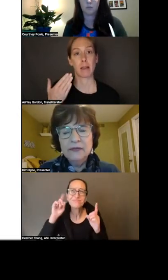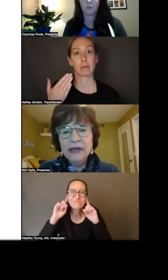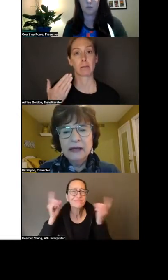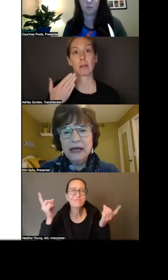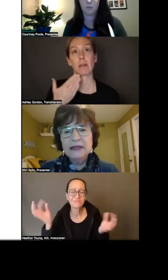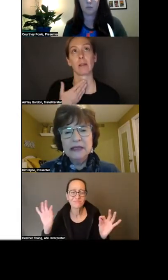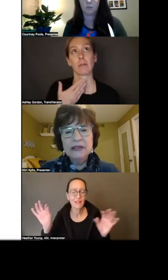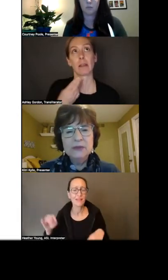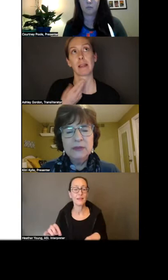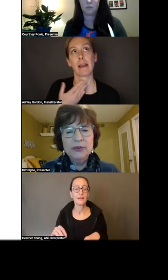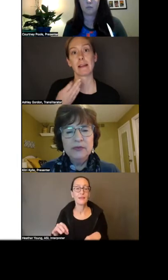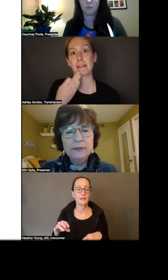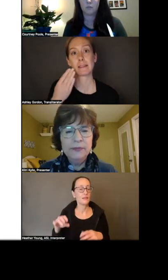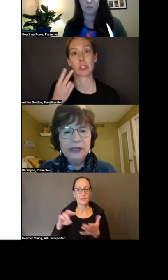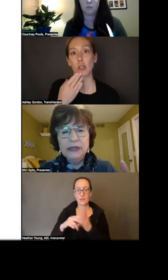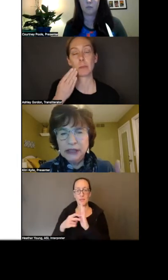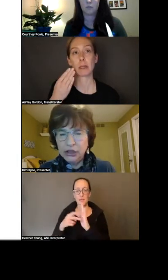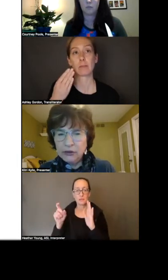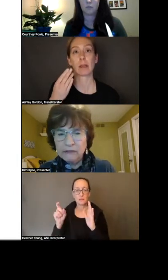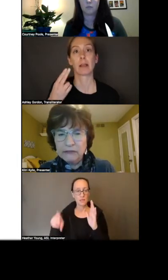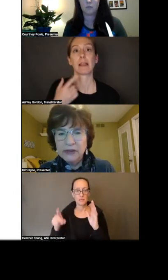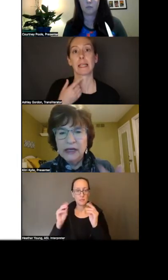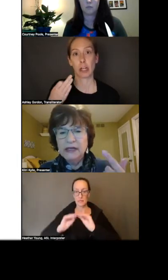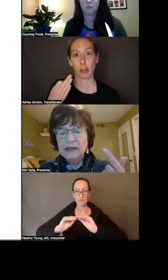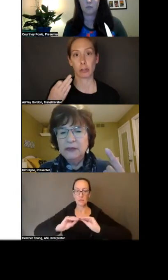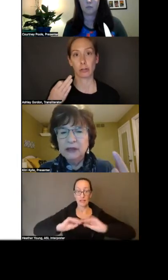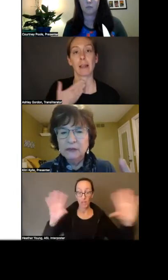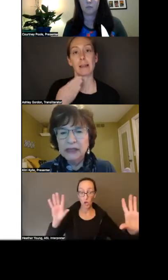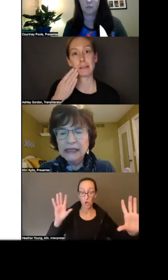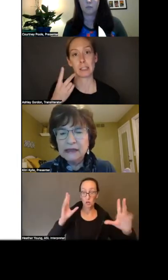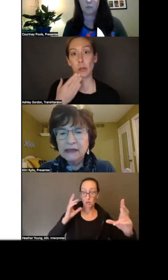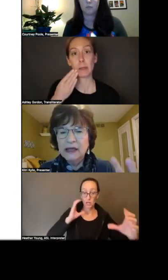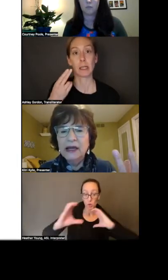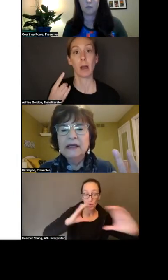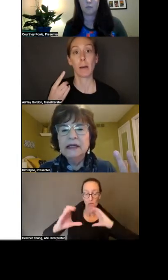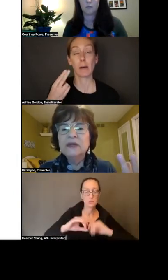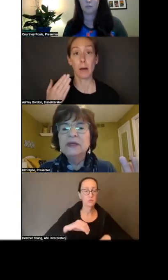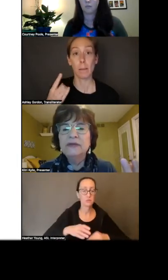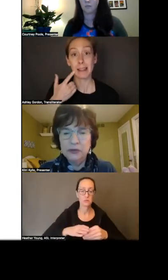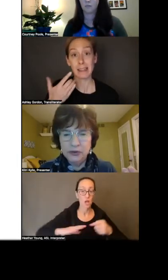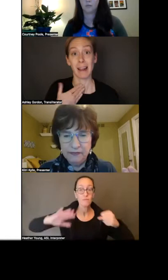that access needs to be clear, it needs to be complete, and it needs to be visual.